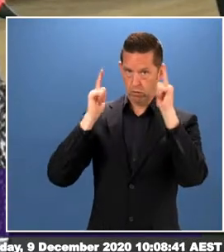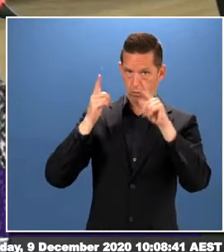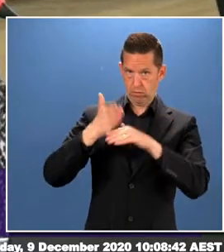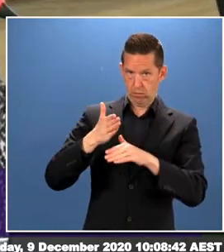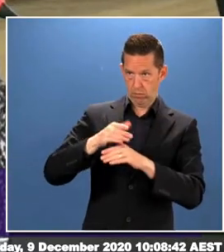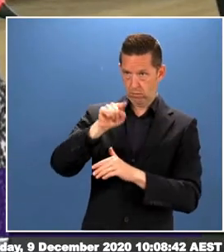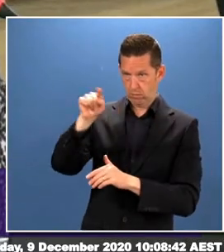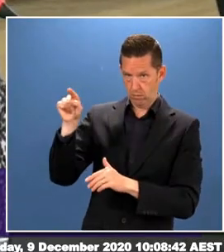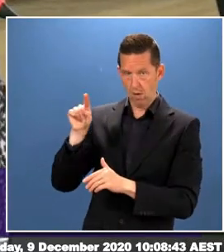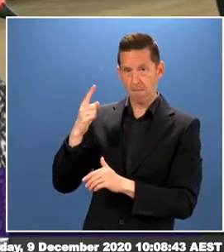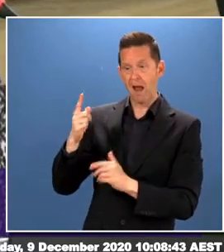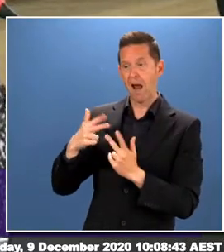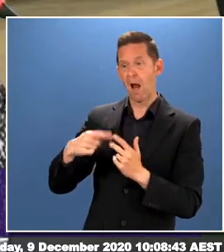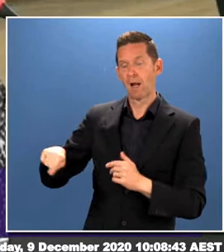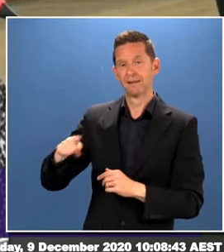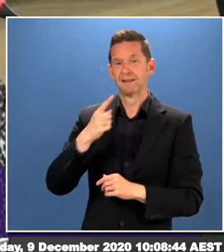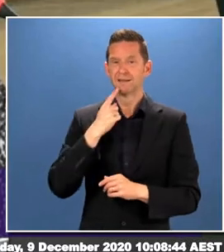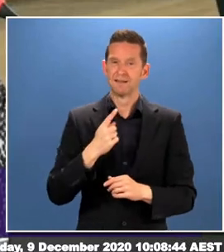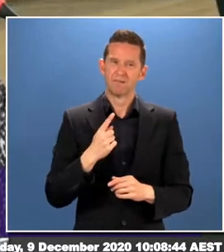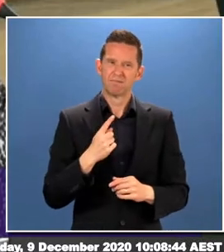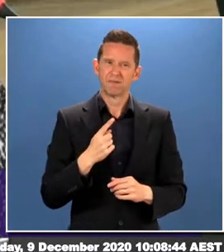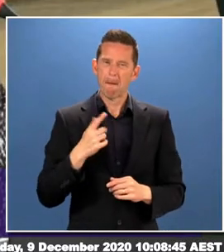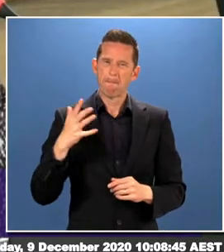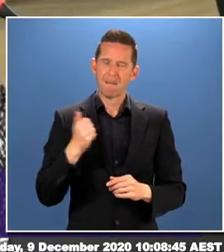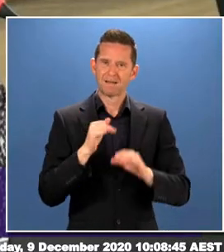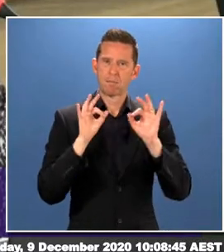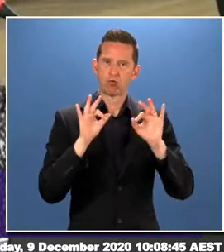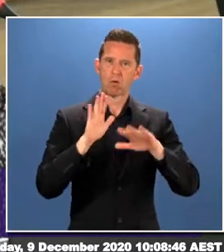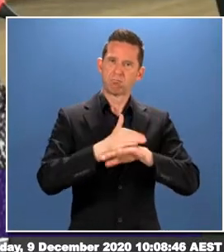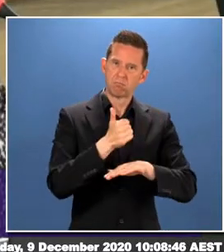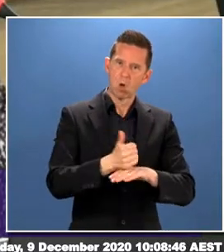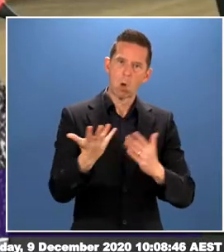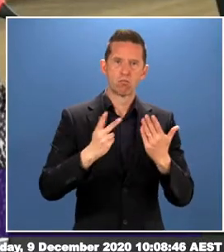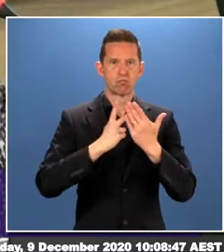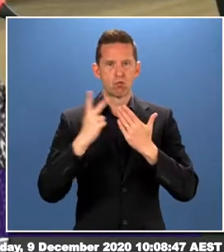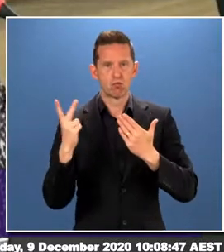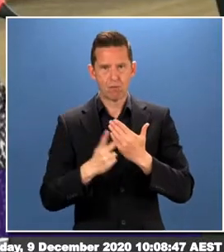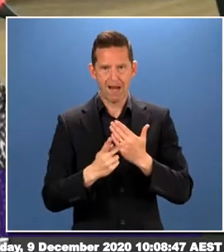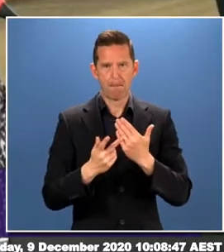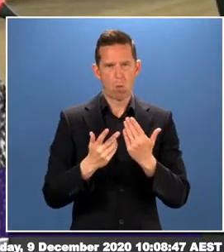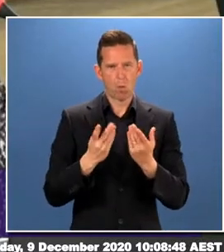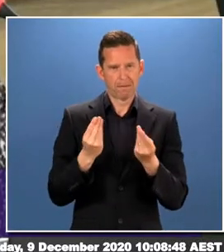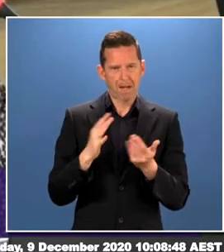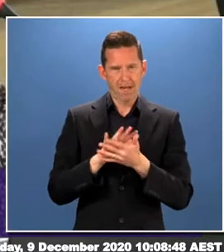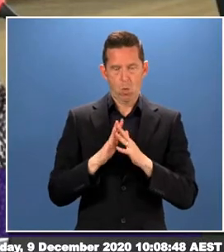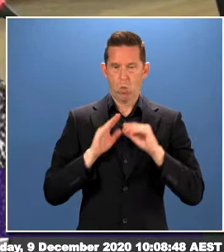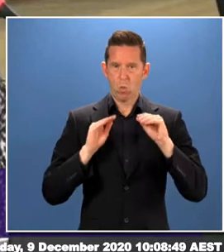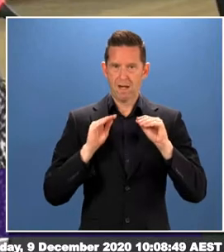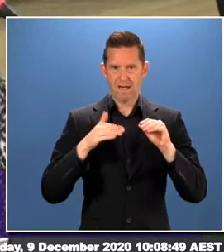actually institute a program and a process of education at a school level?